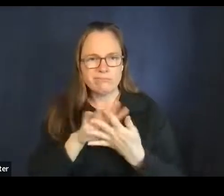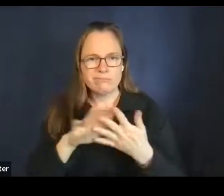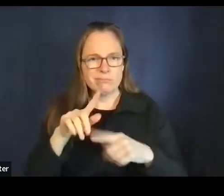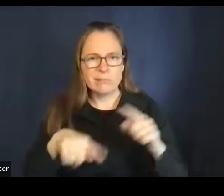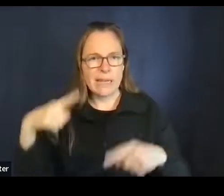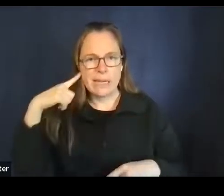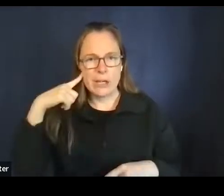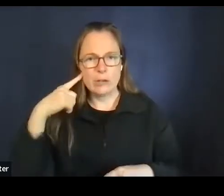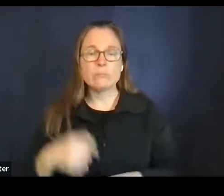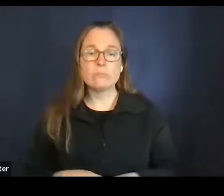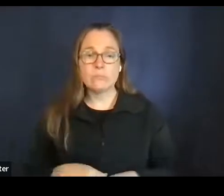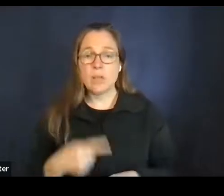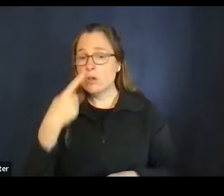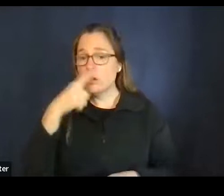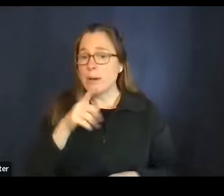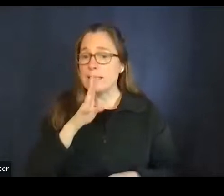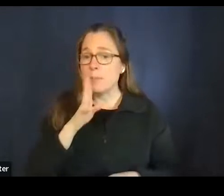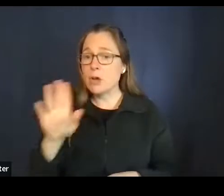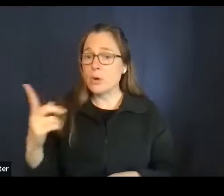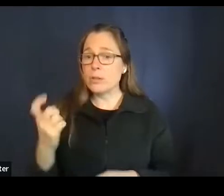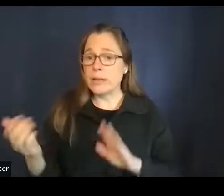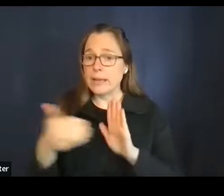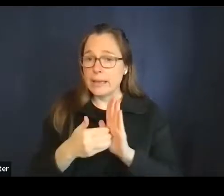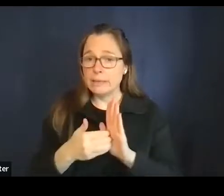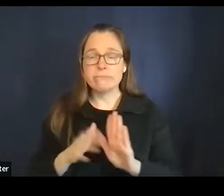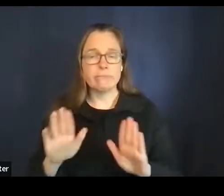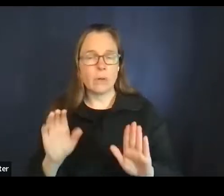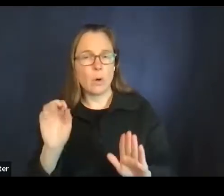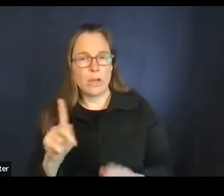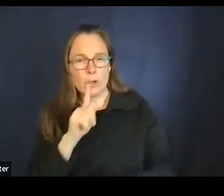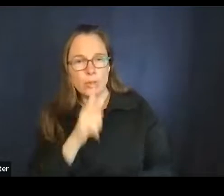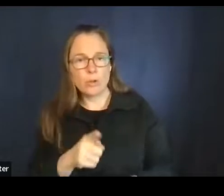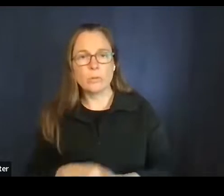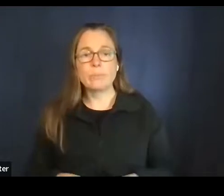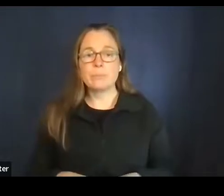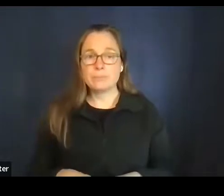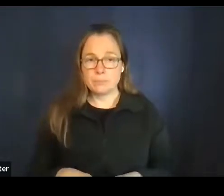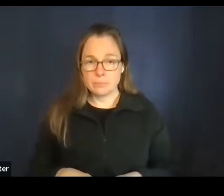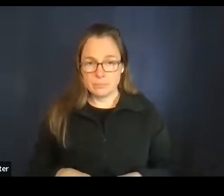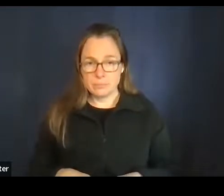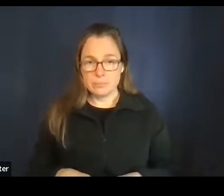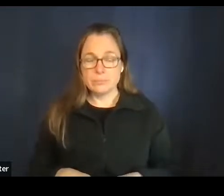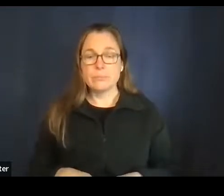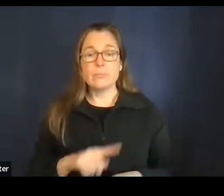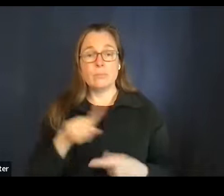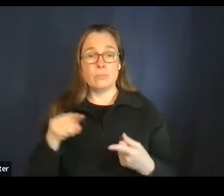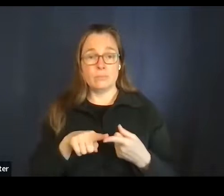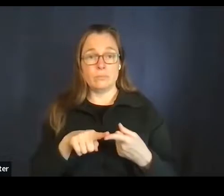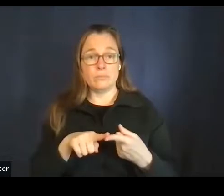Oh, sure. The question is, if I got it right, once the commission for districting is formed